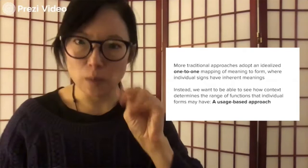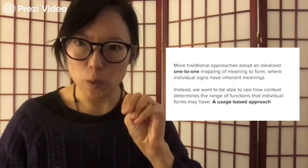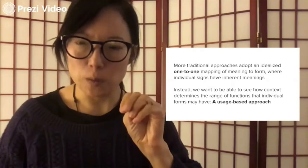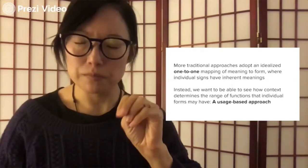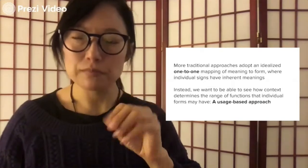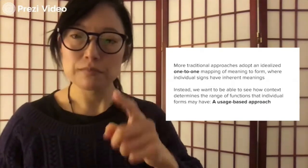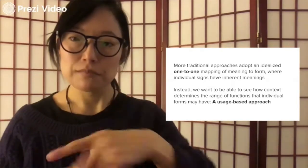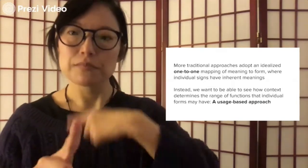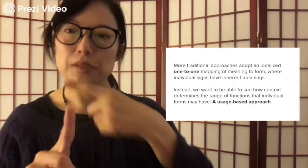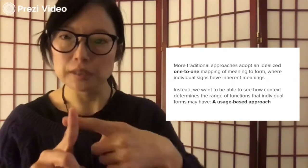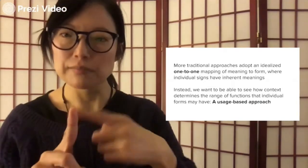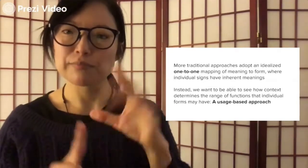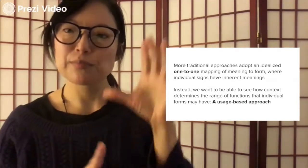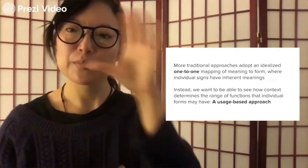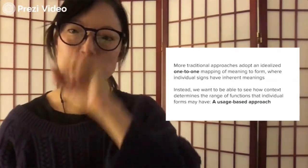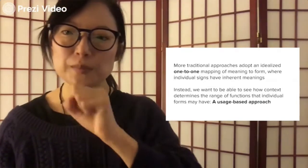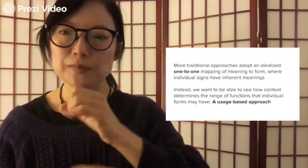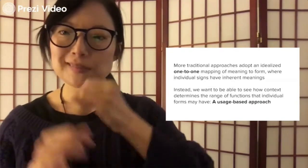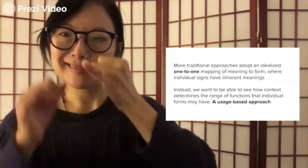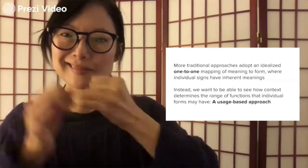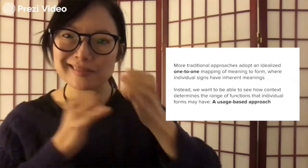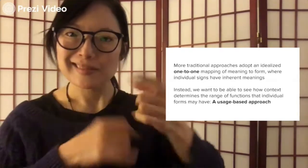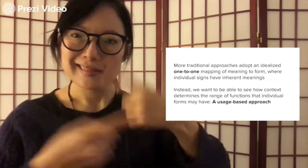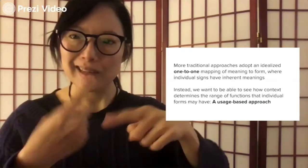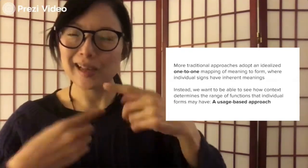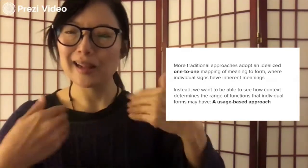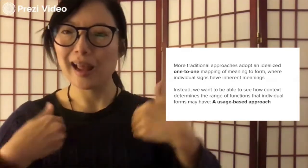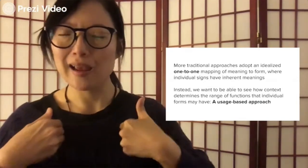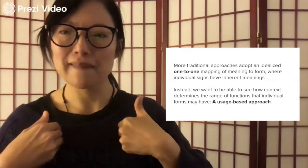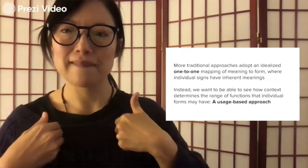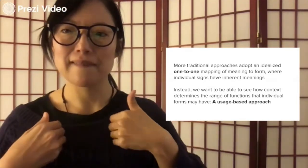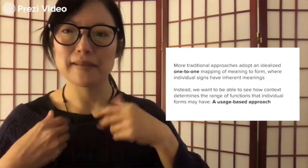one-to-one mapping of meaning to form, which assumes that